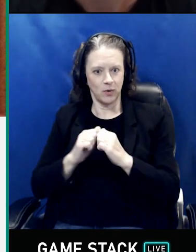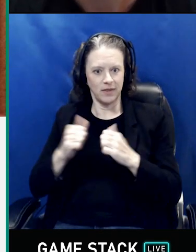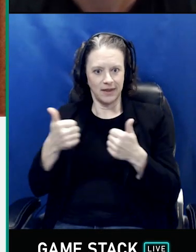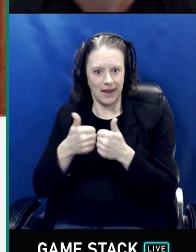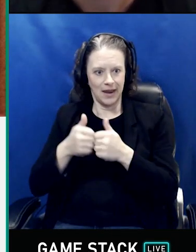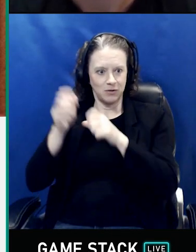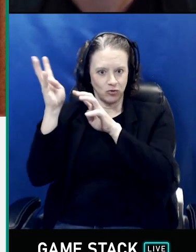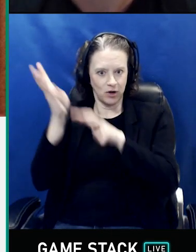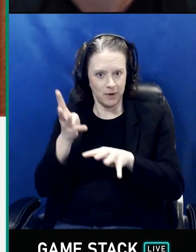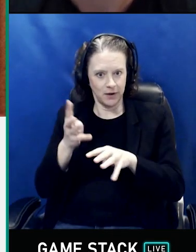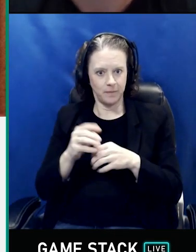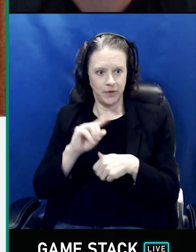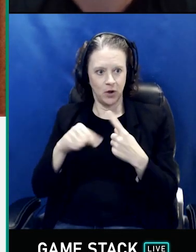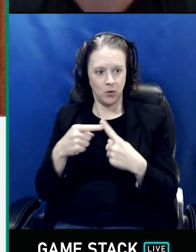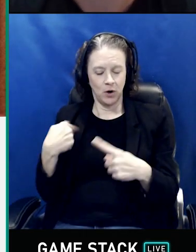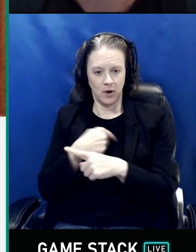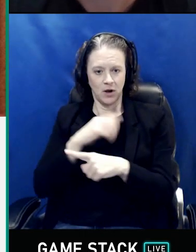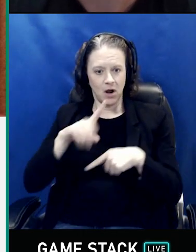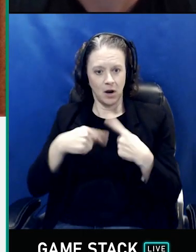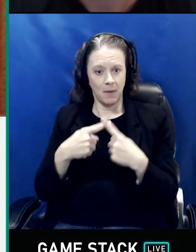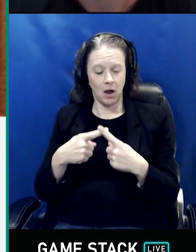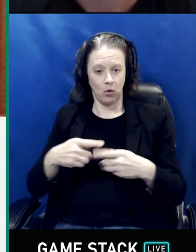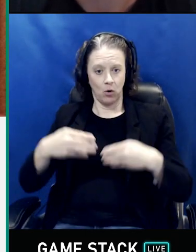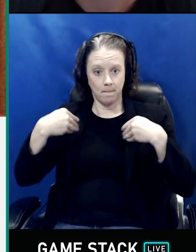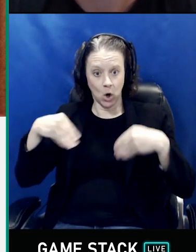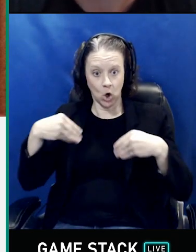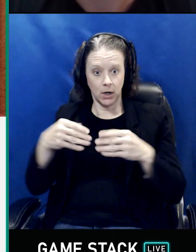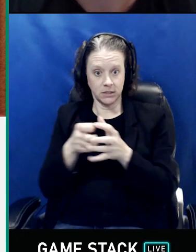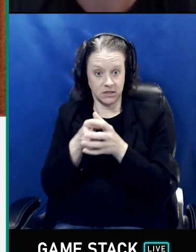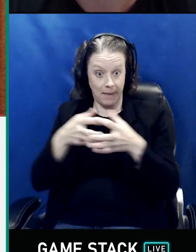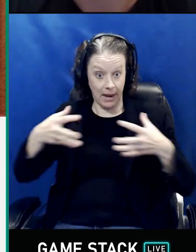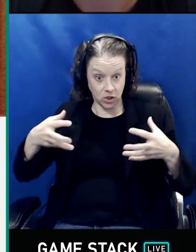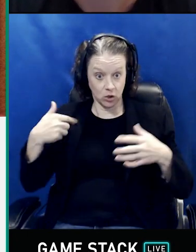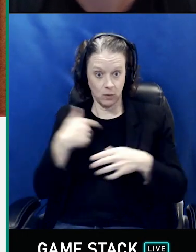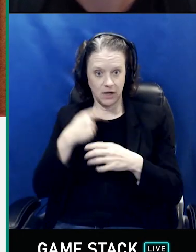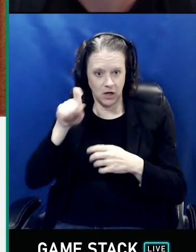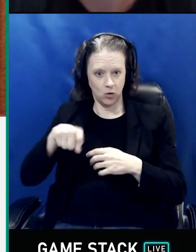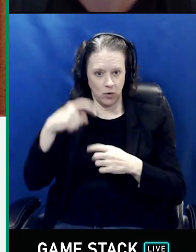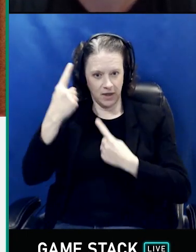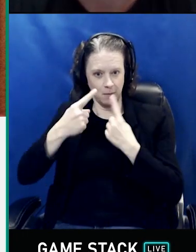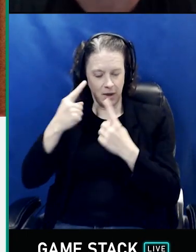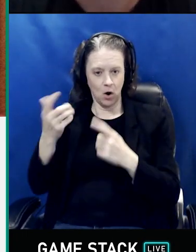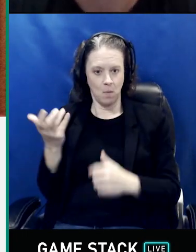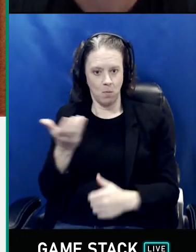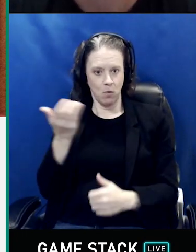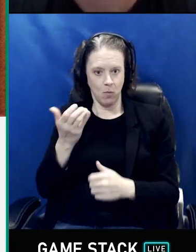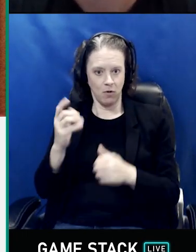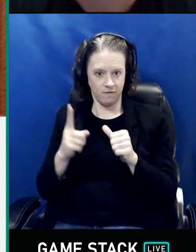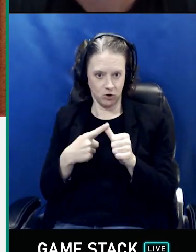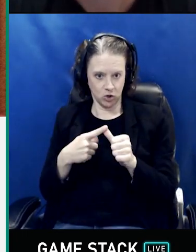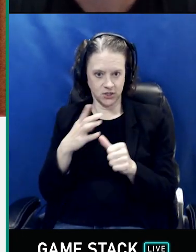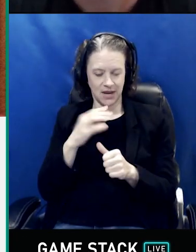When we talk about market expansion, we need to think about Mobile first and non-Xbox markets.